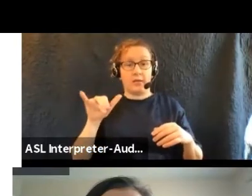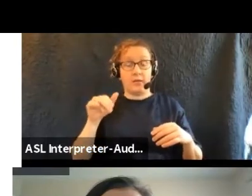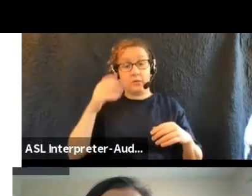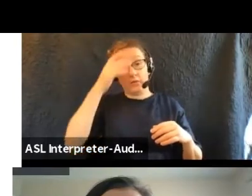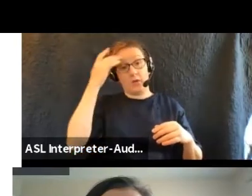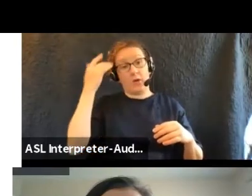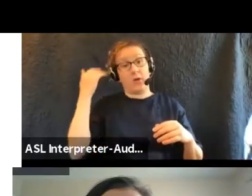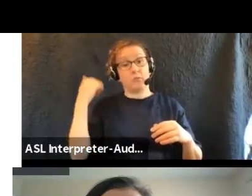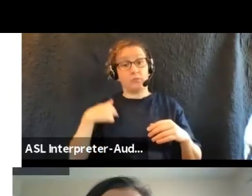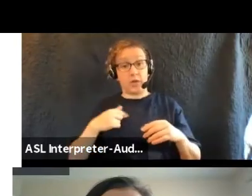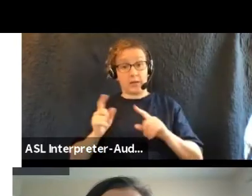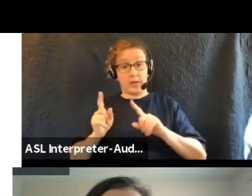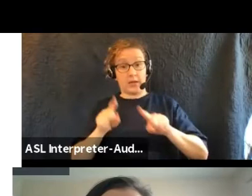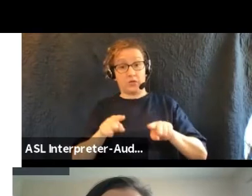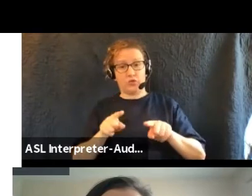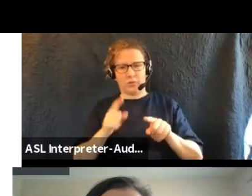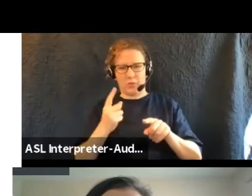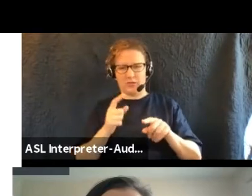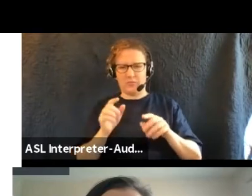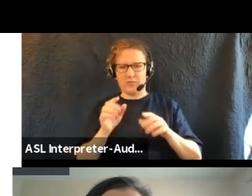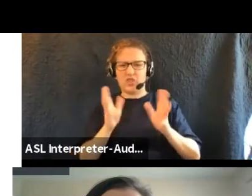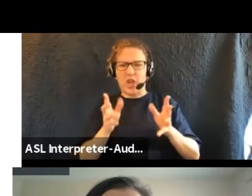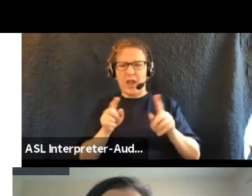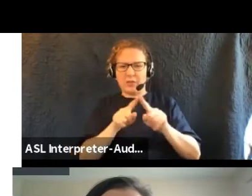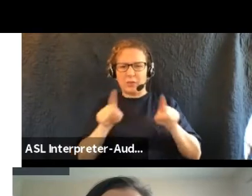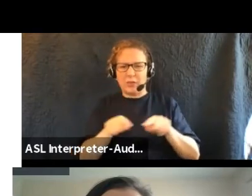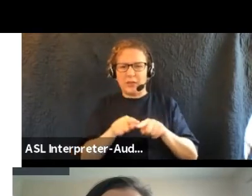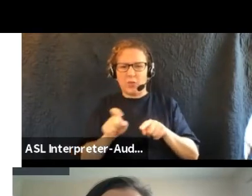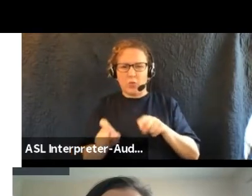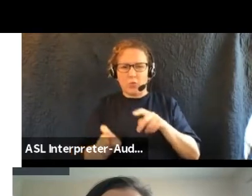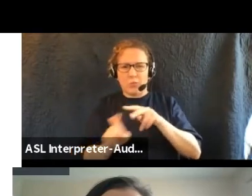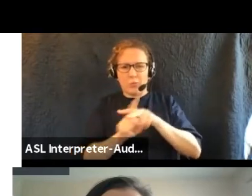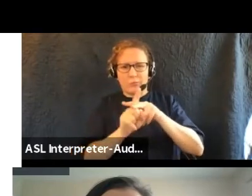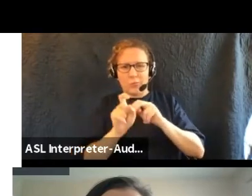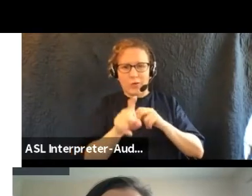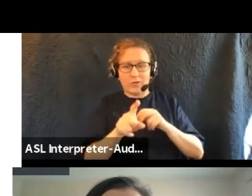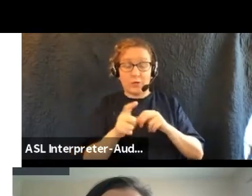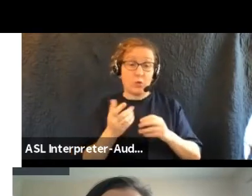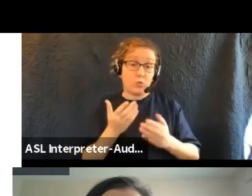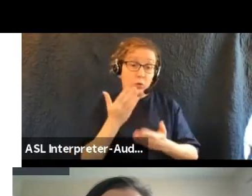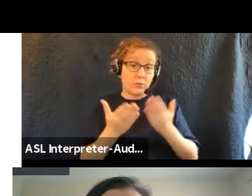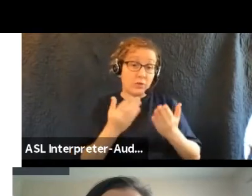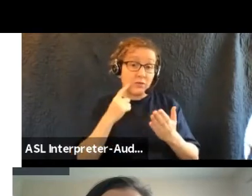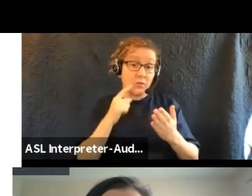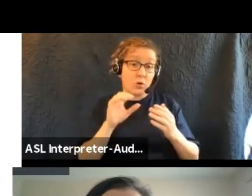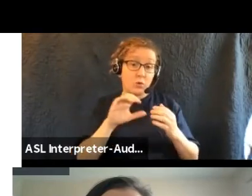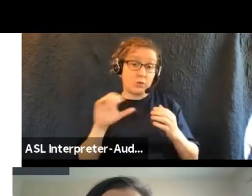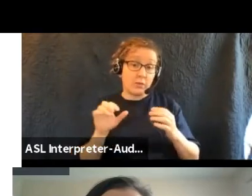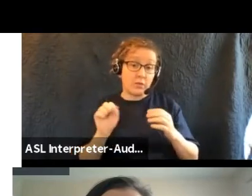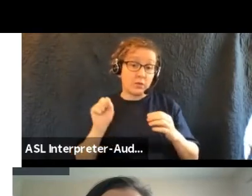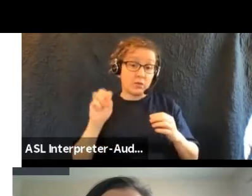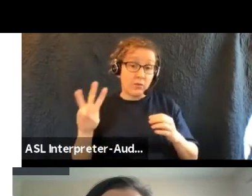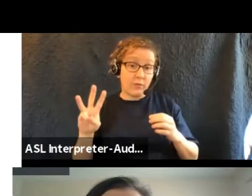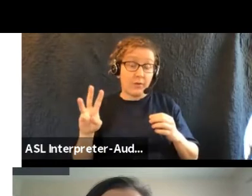that now, as far as recommendations for closed captioning software, I know that some organizations